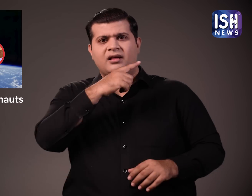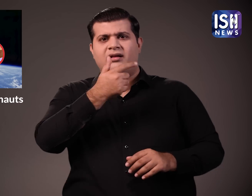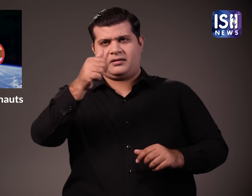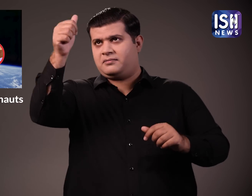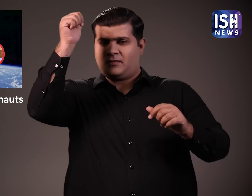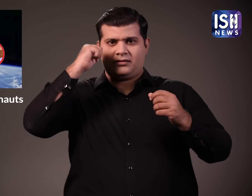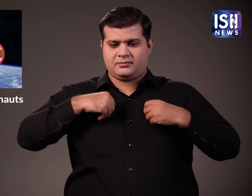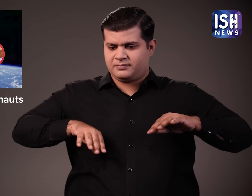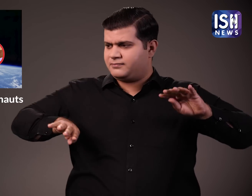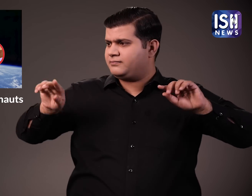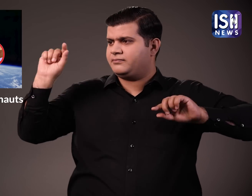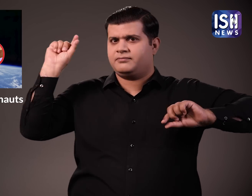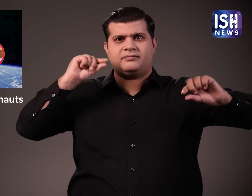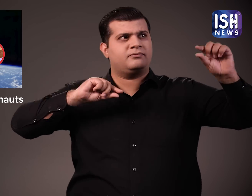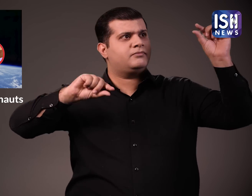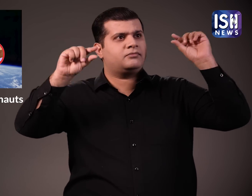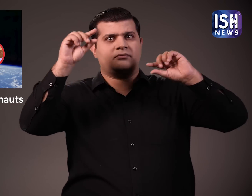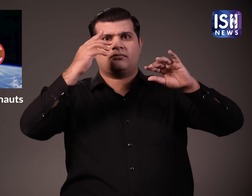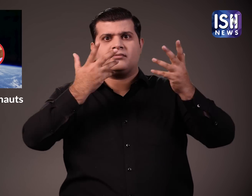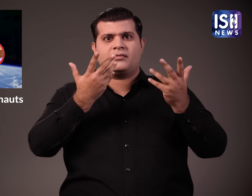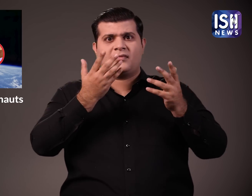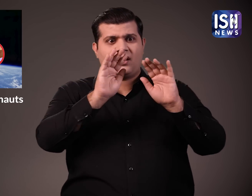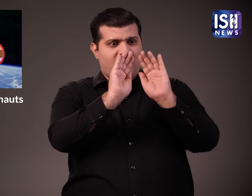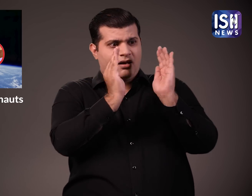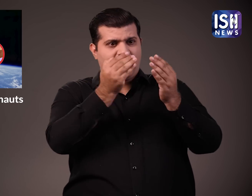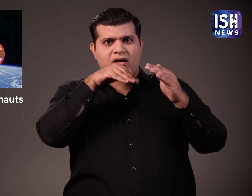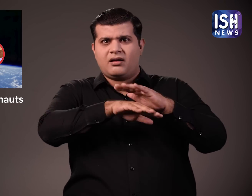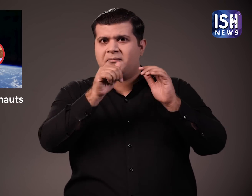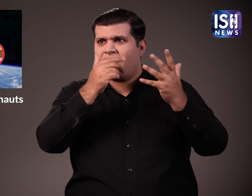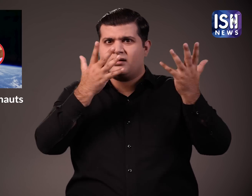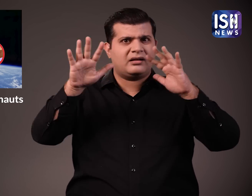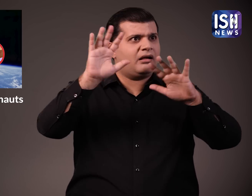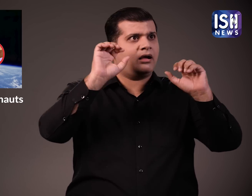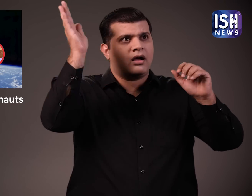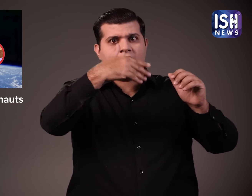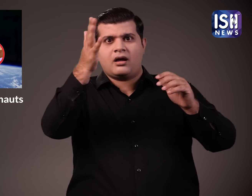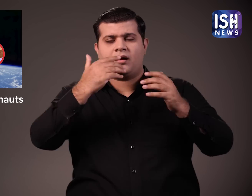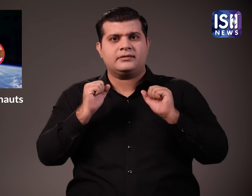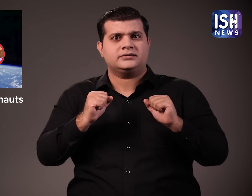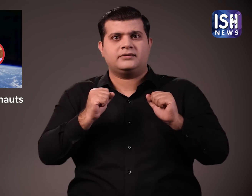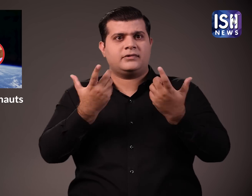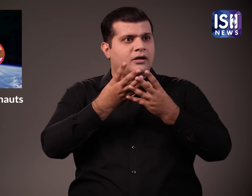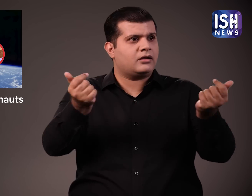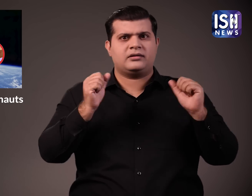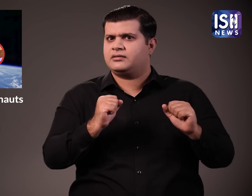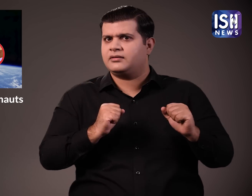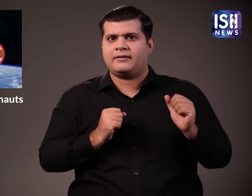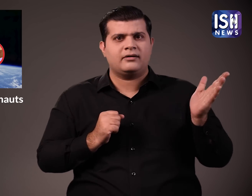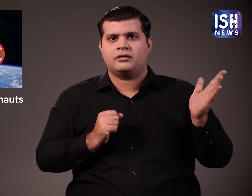But in space, water will float all over the closed environment and it becomes difficult to clear it.